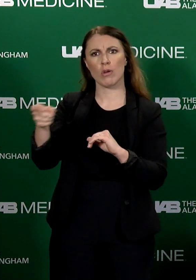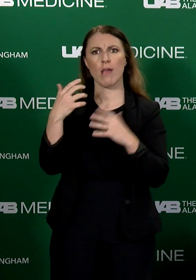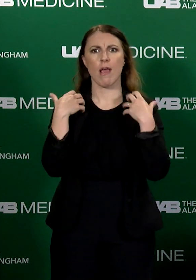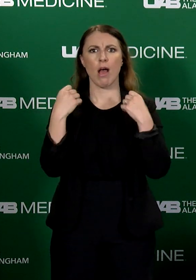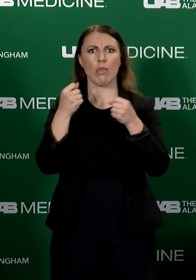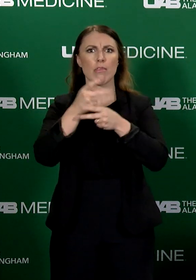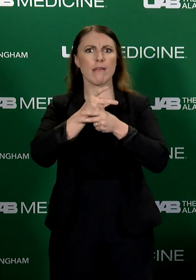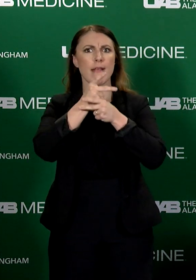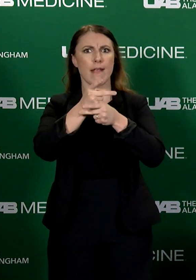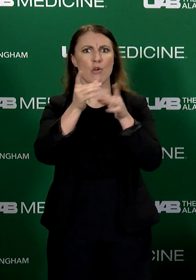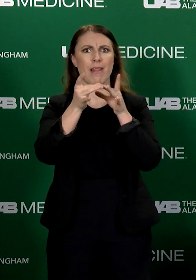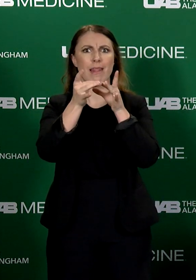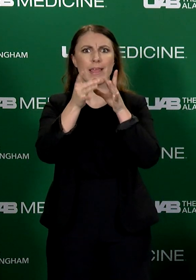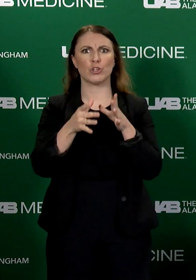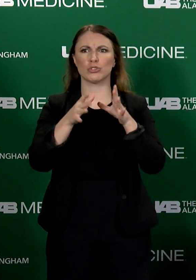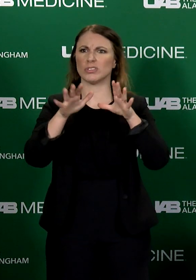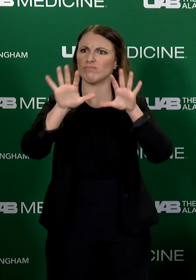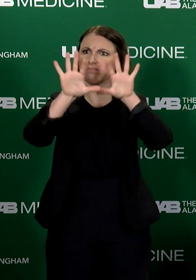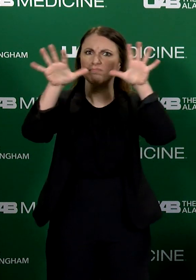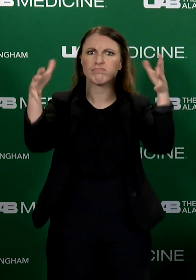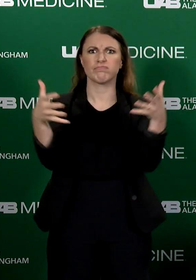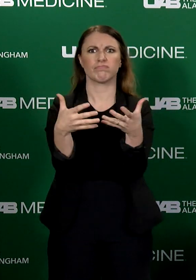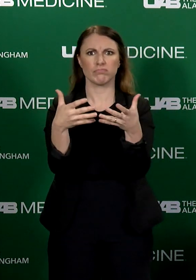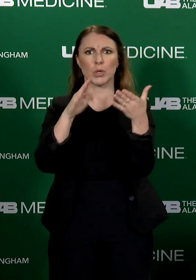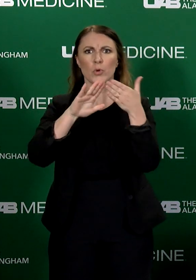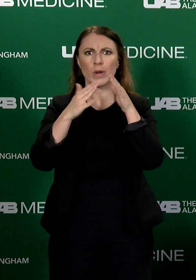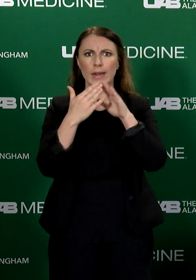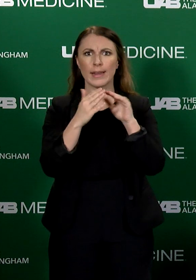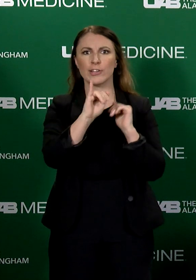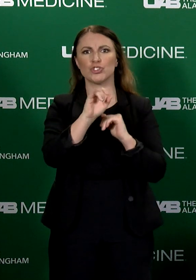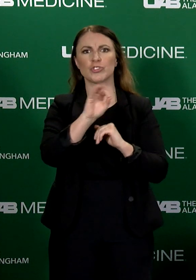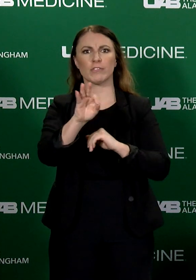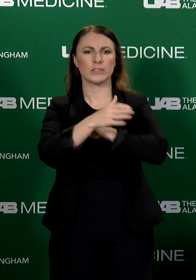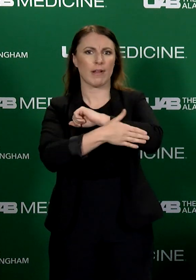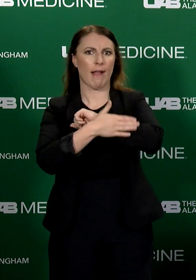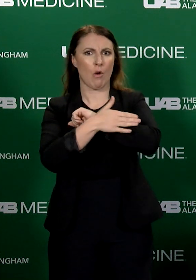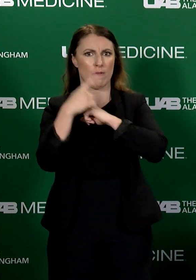across the community and the Jefferson County Department of Health we know how